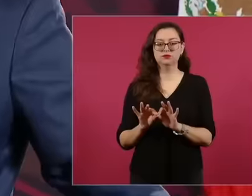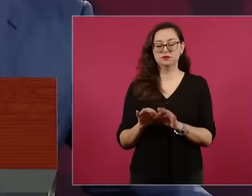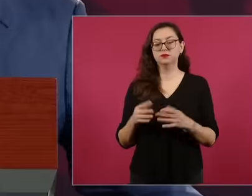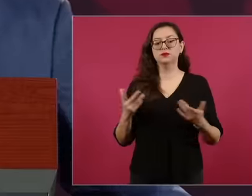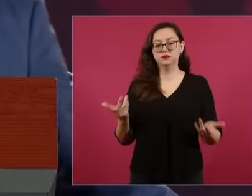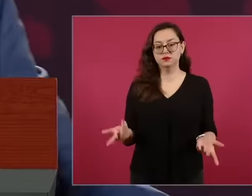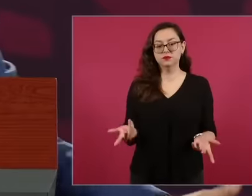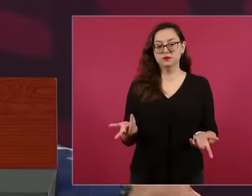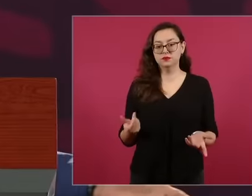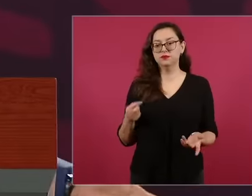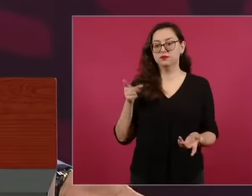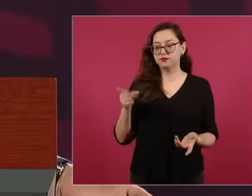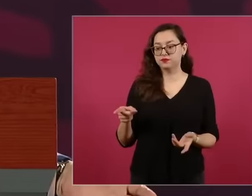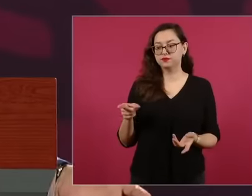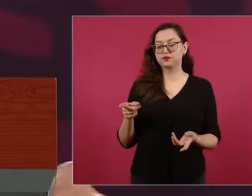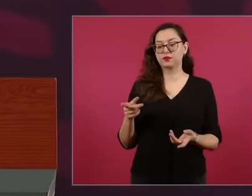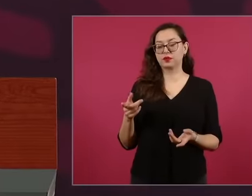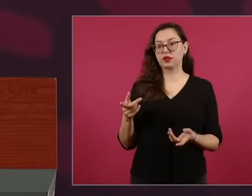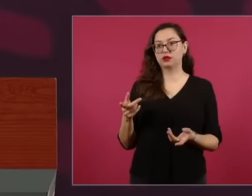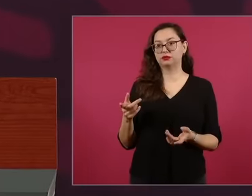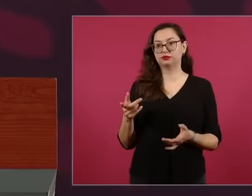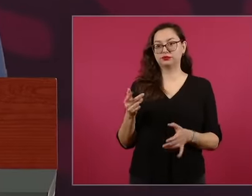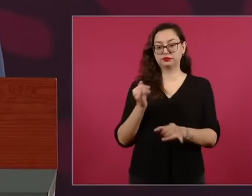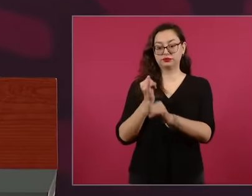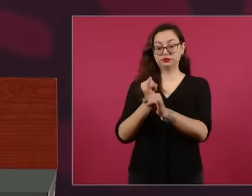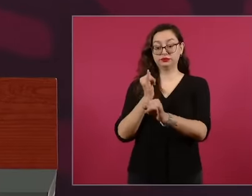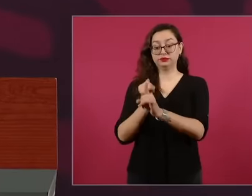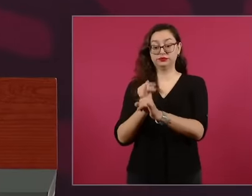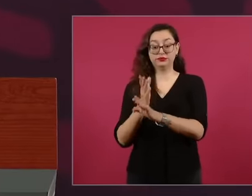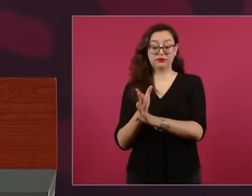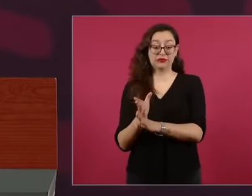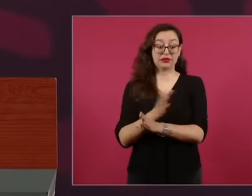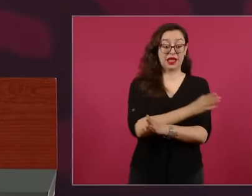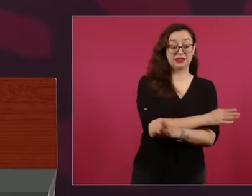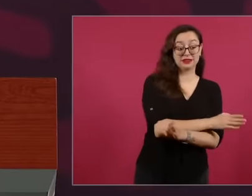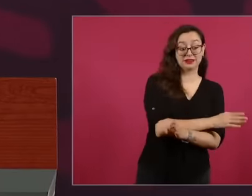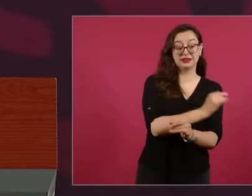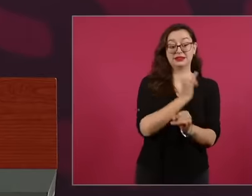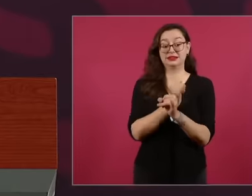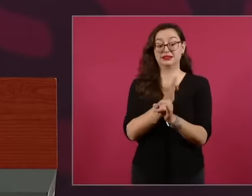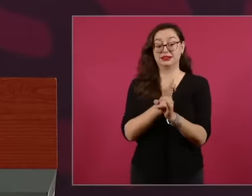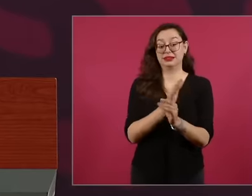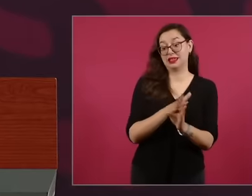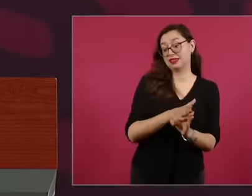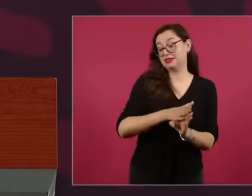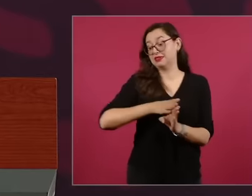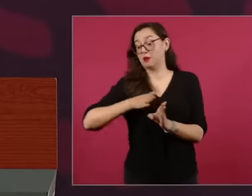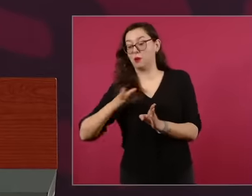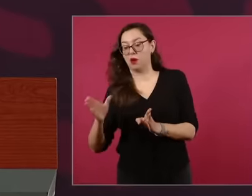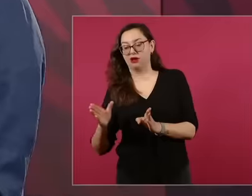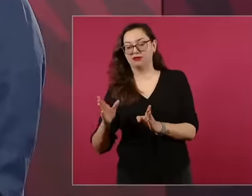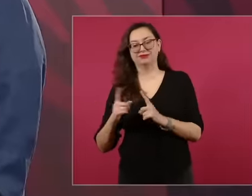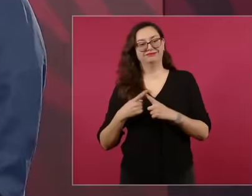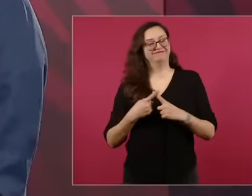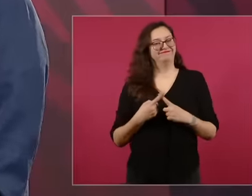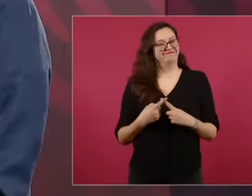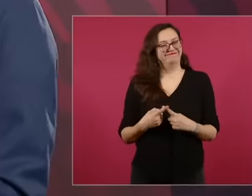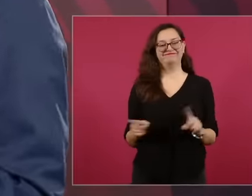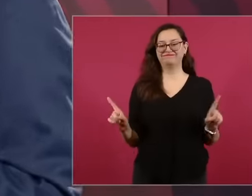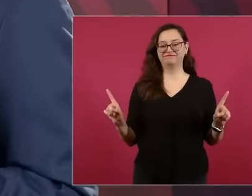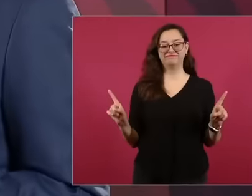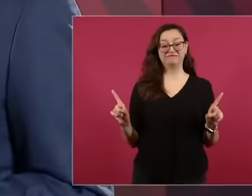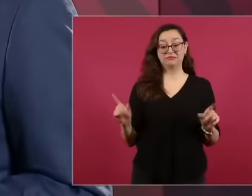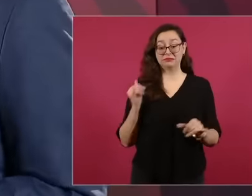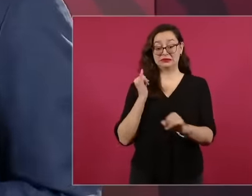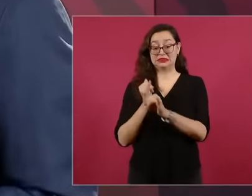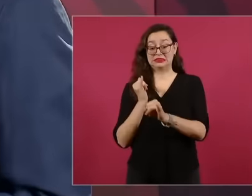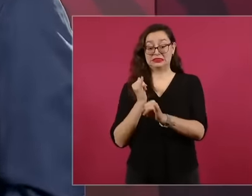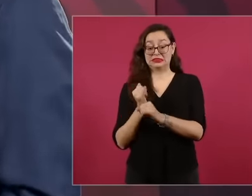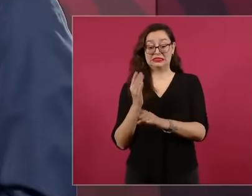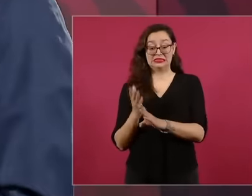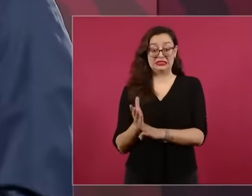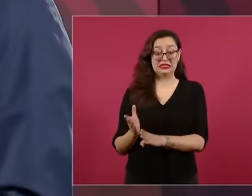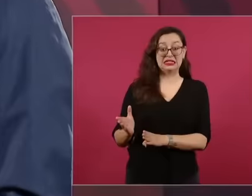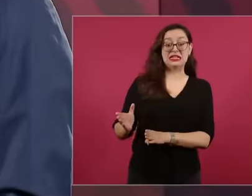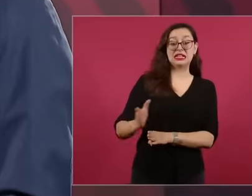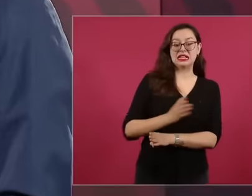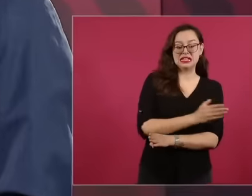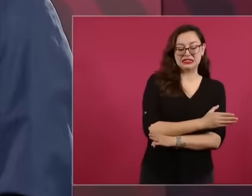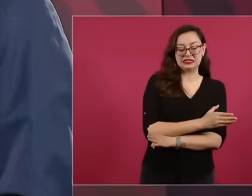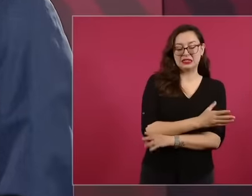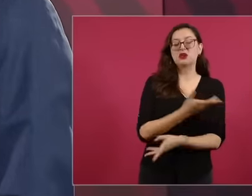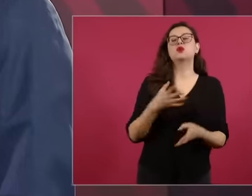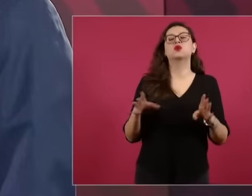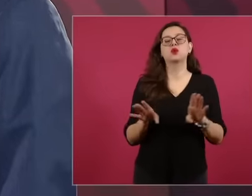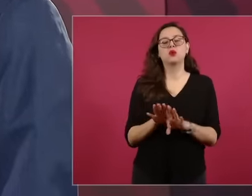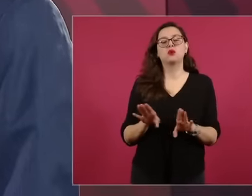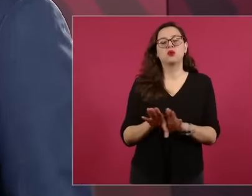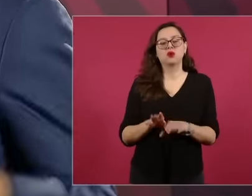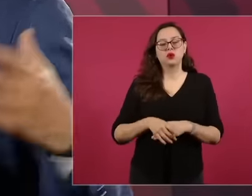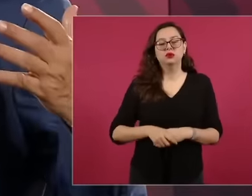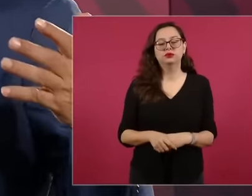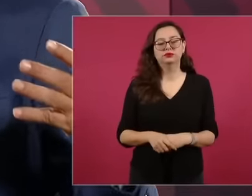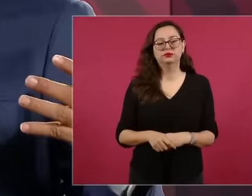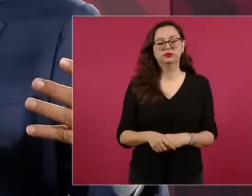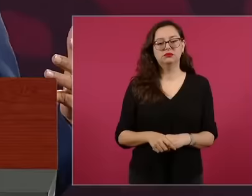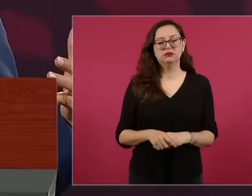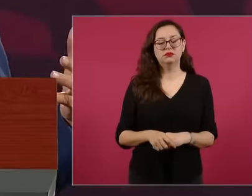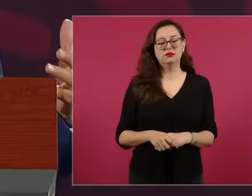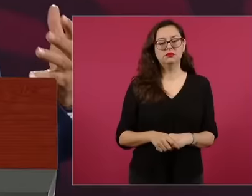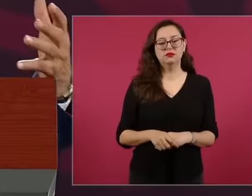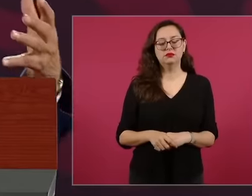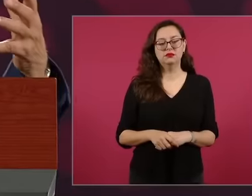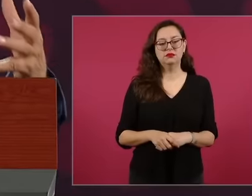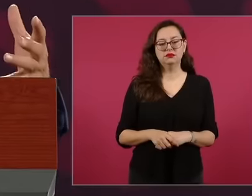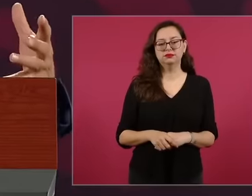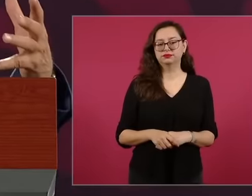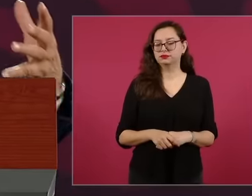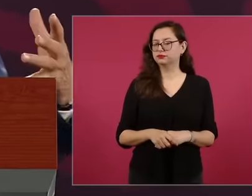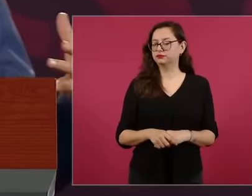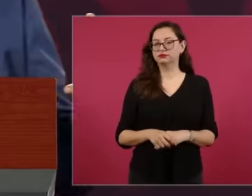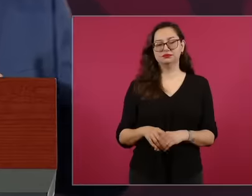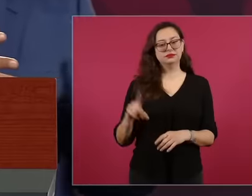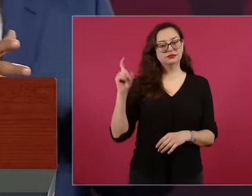social networks and after social networks and before we have already talked about it eh I was very controlled very